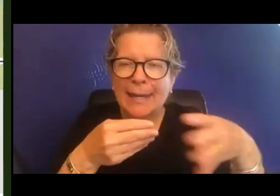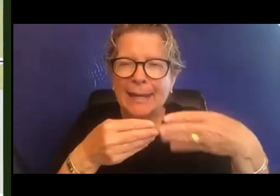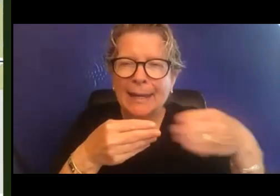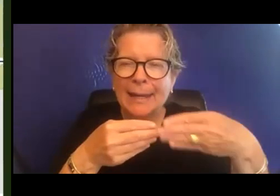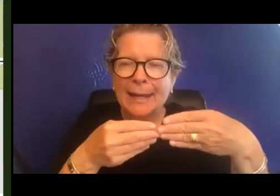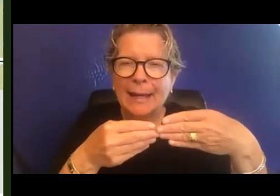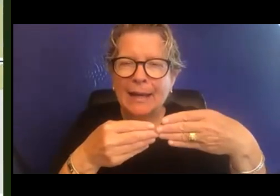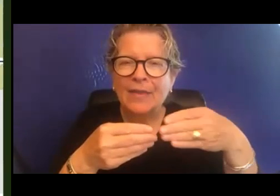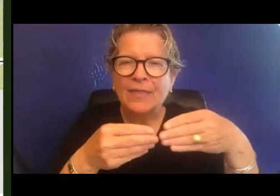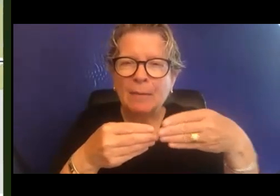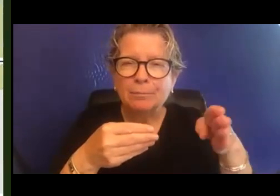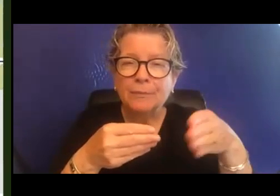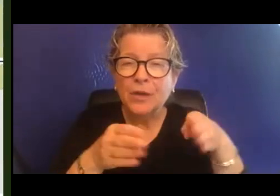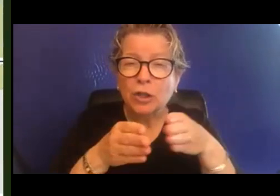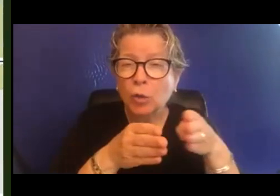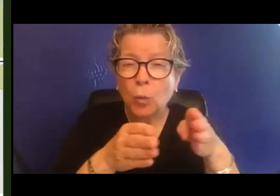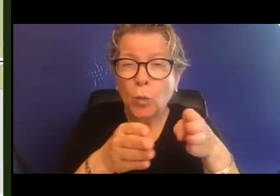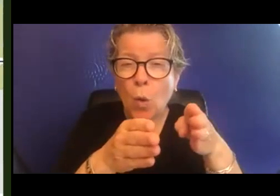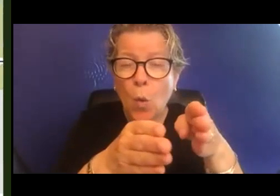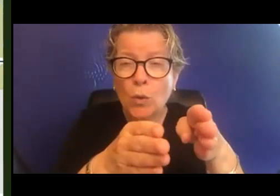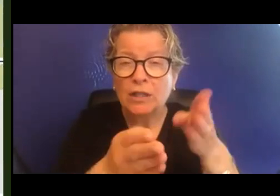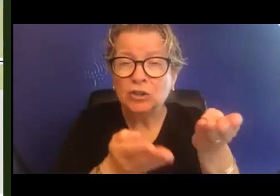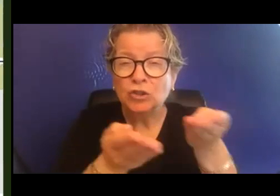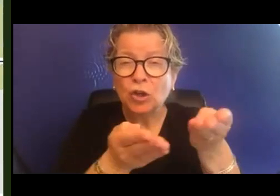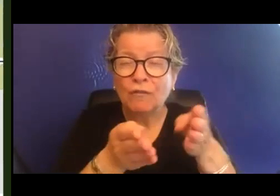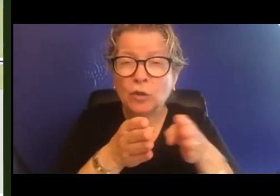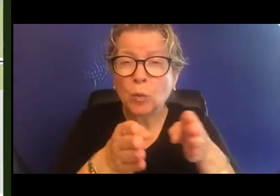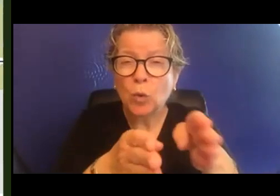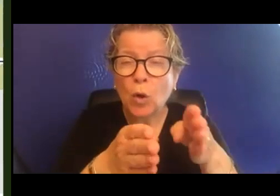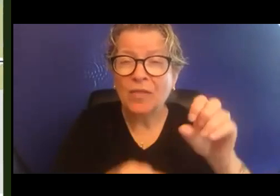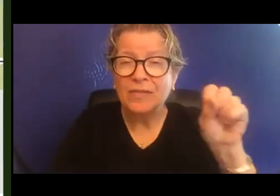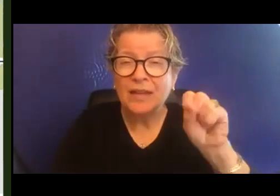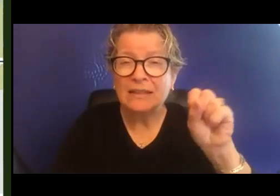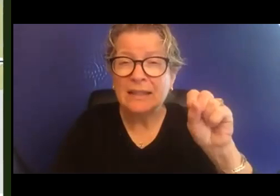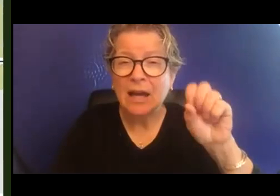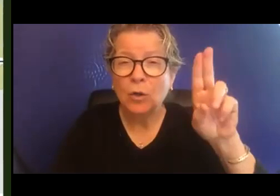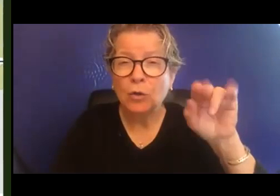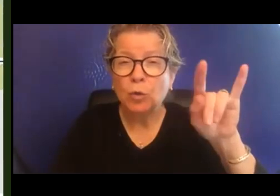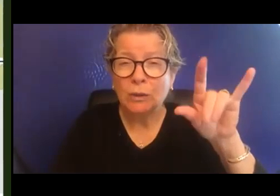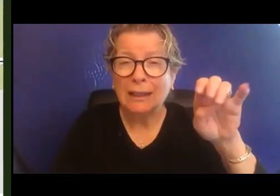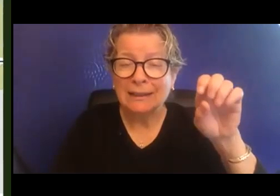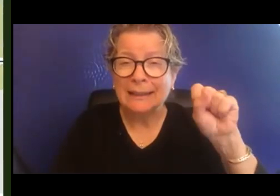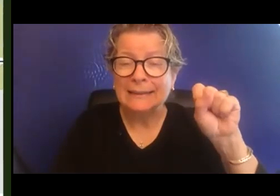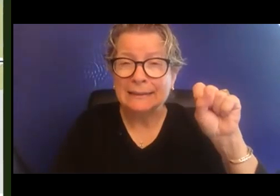this little service access road operated by Seattle public utilities for a water line.